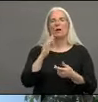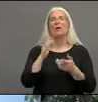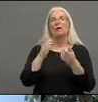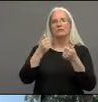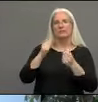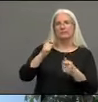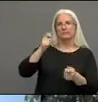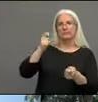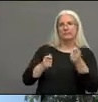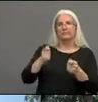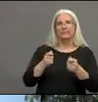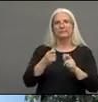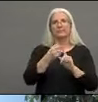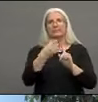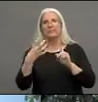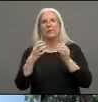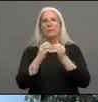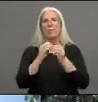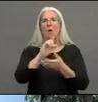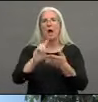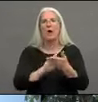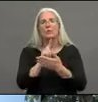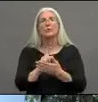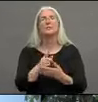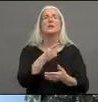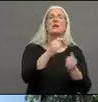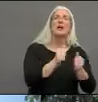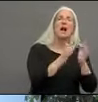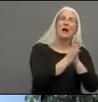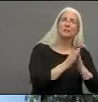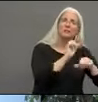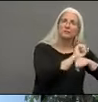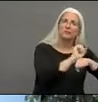Also, we are expanding hours to include the evenings and on Saturdays